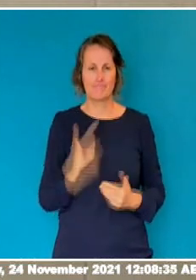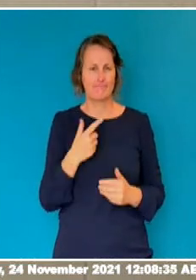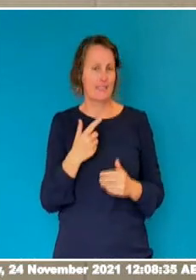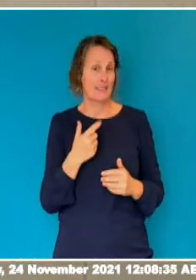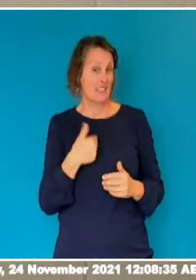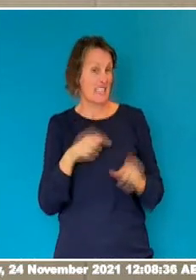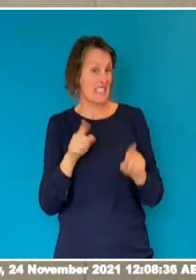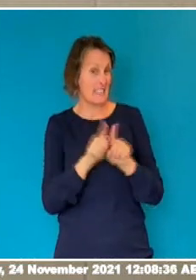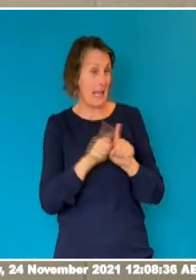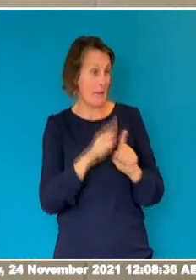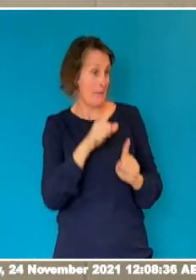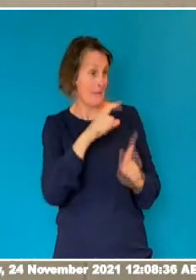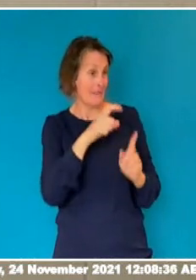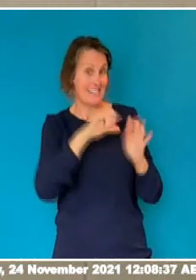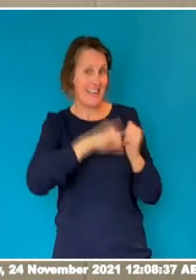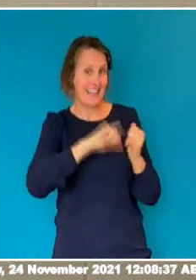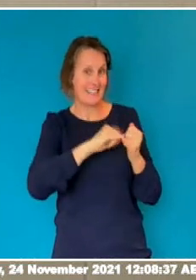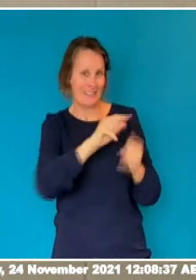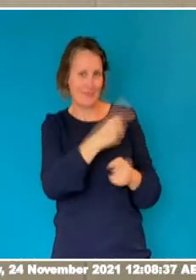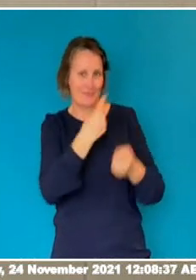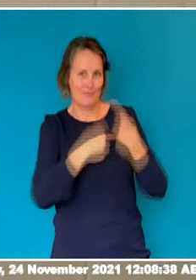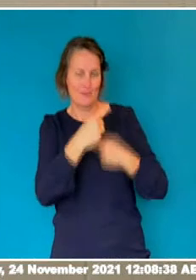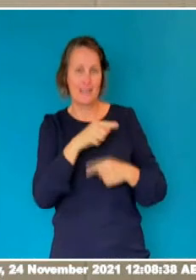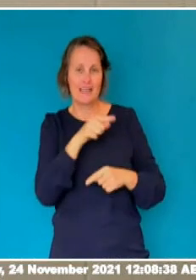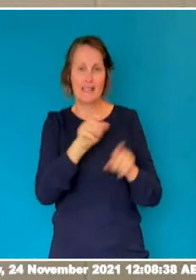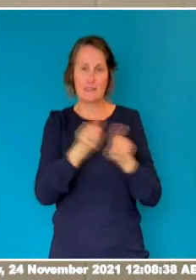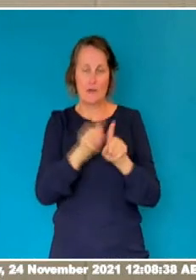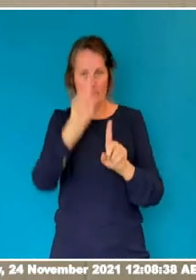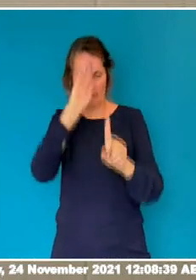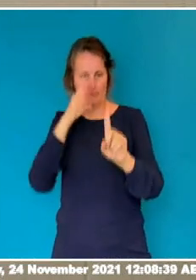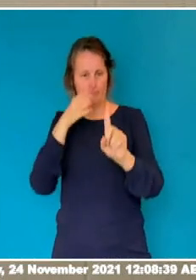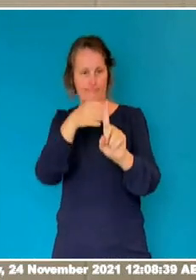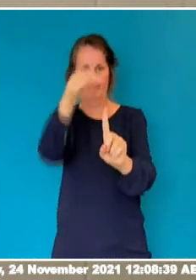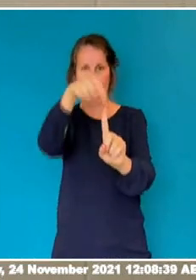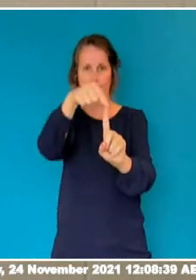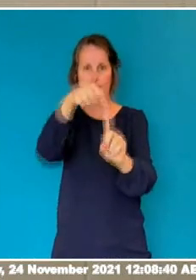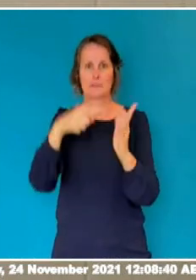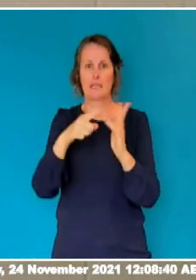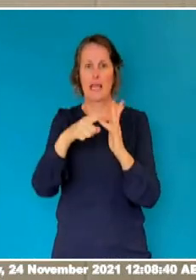It certainly is about, you know, the outcomes we seek to achieve and the other